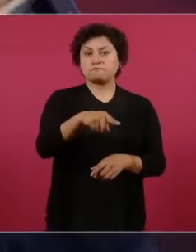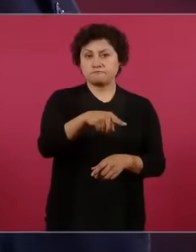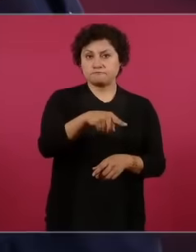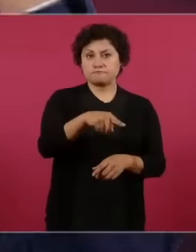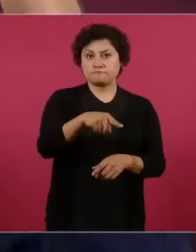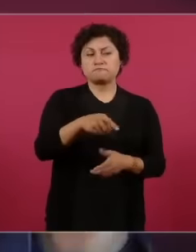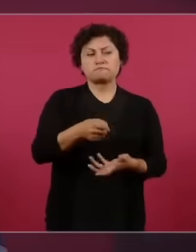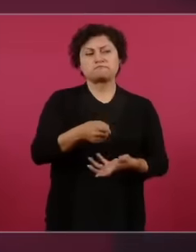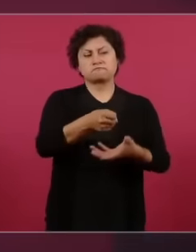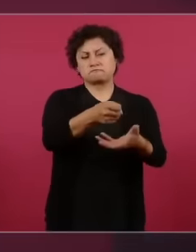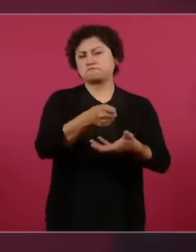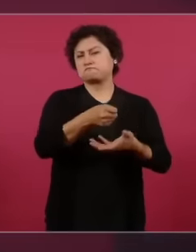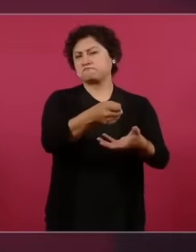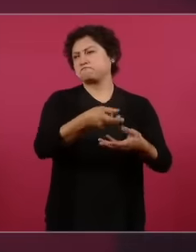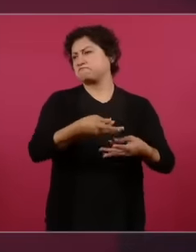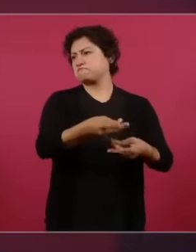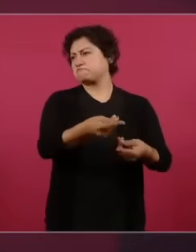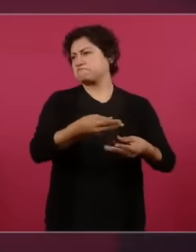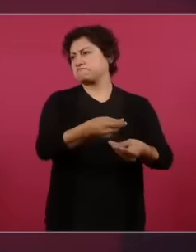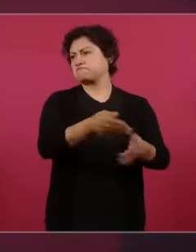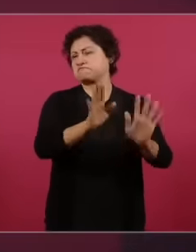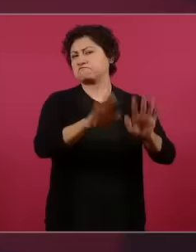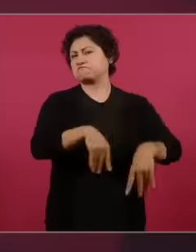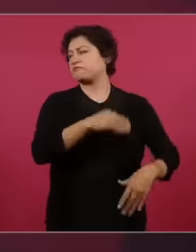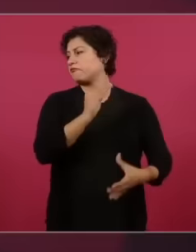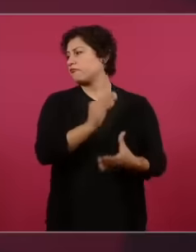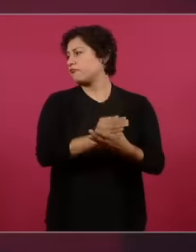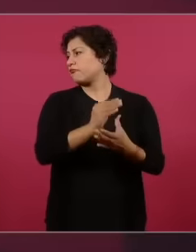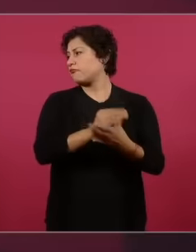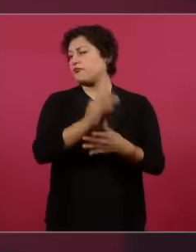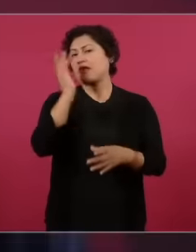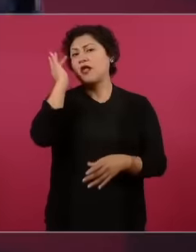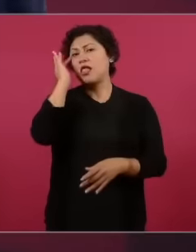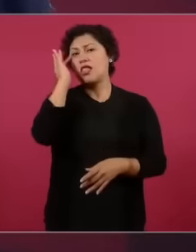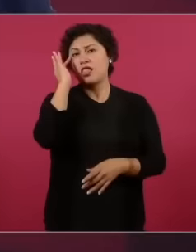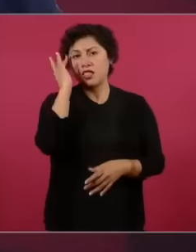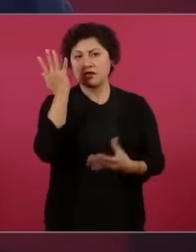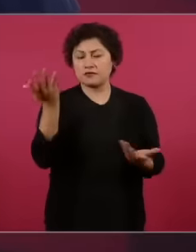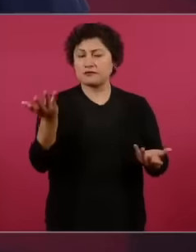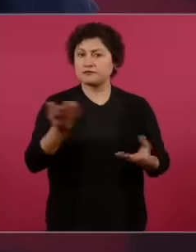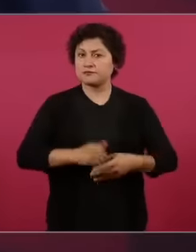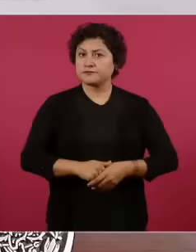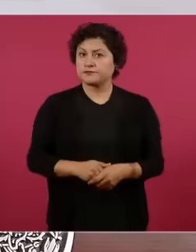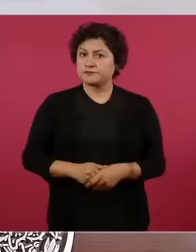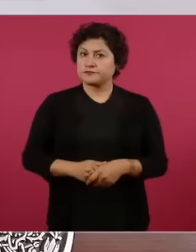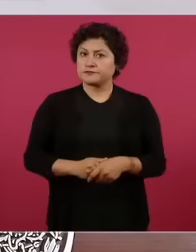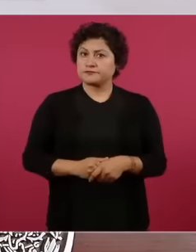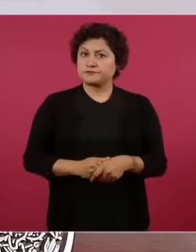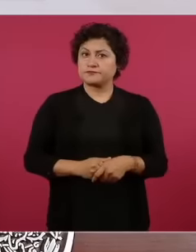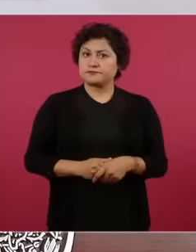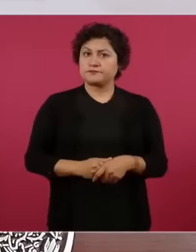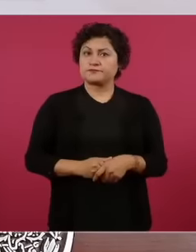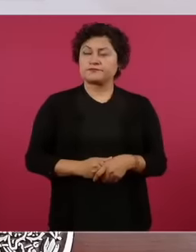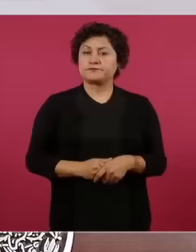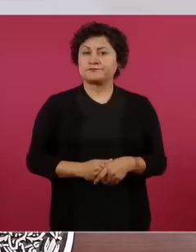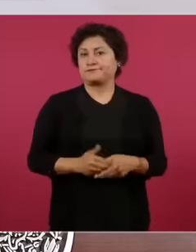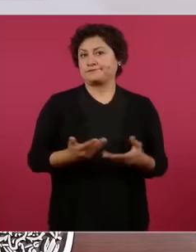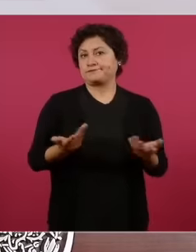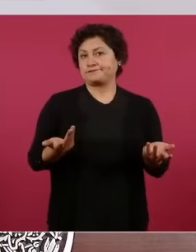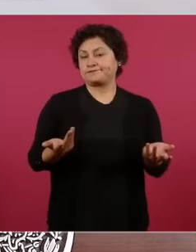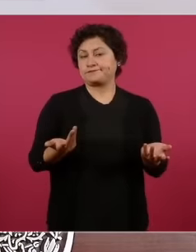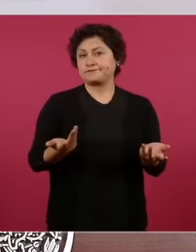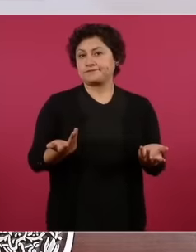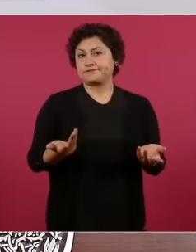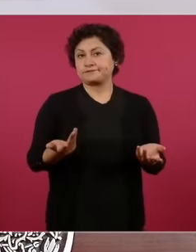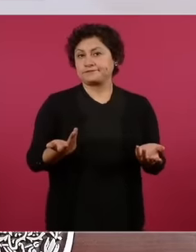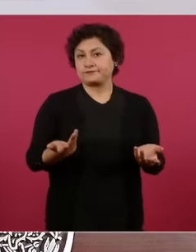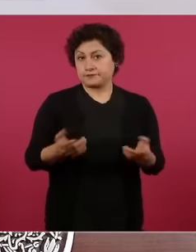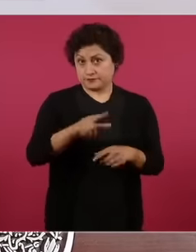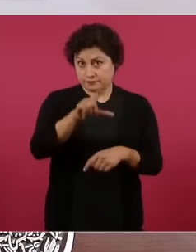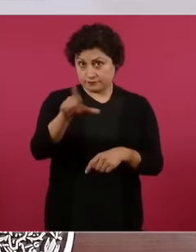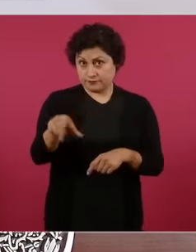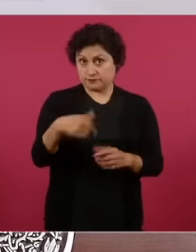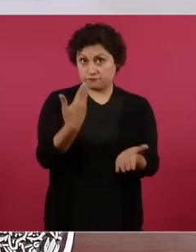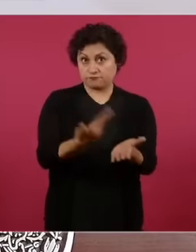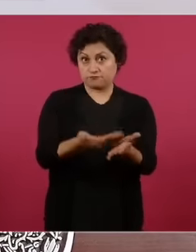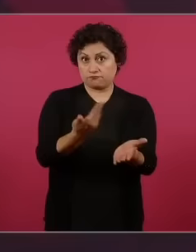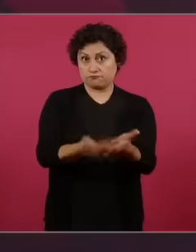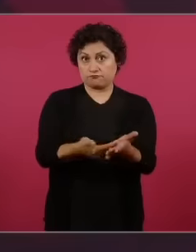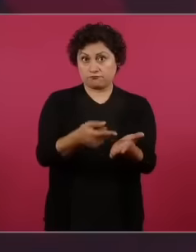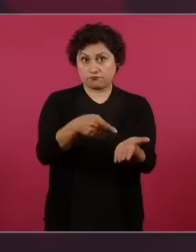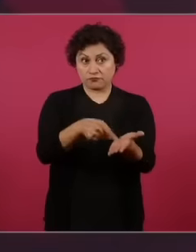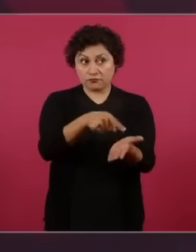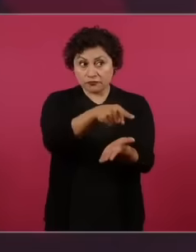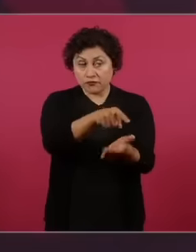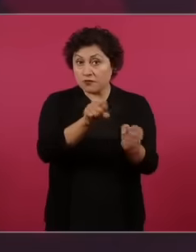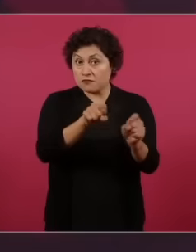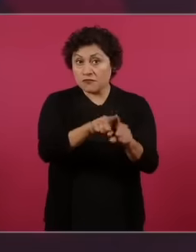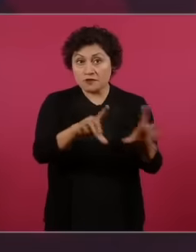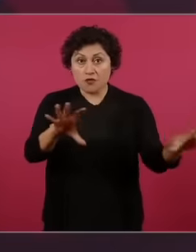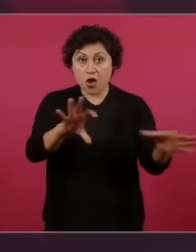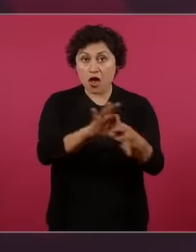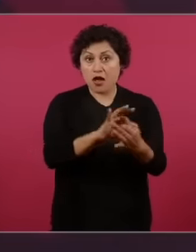abundance because it was shown that they used money from Pemex